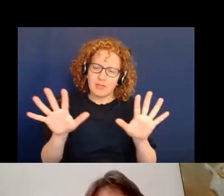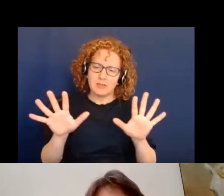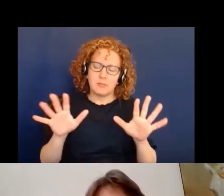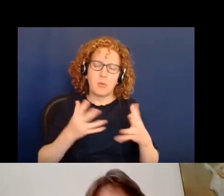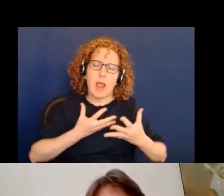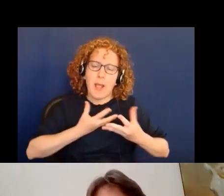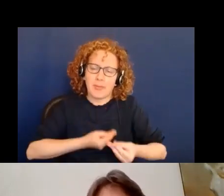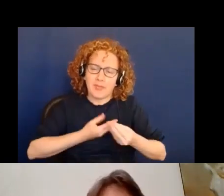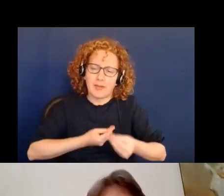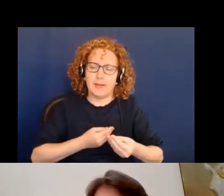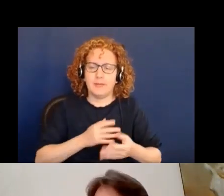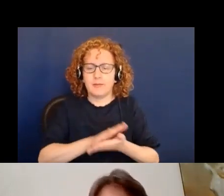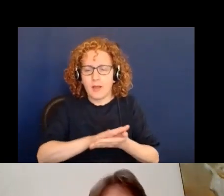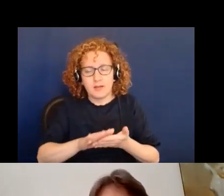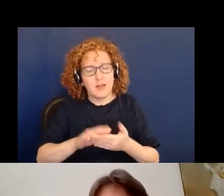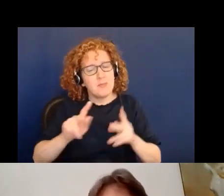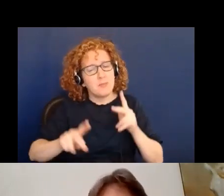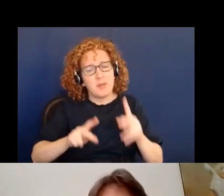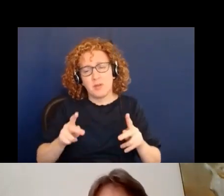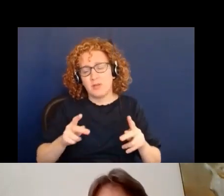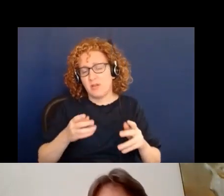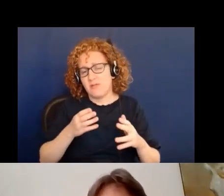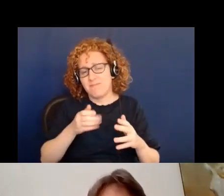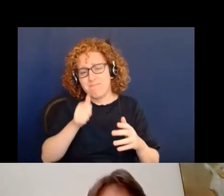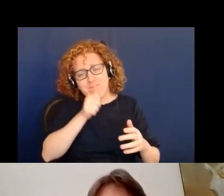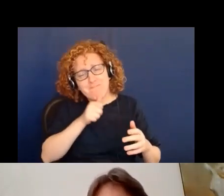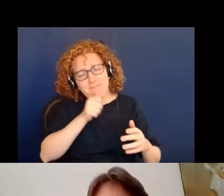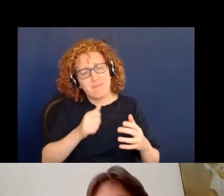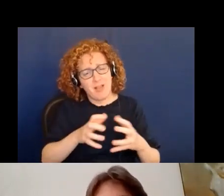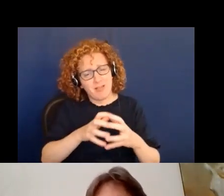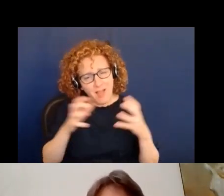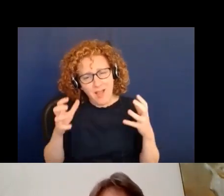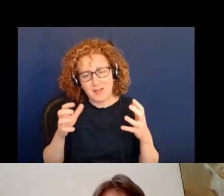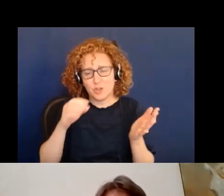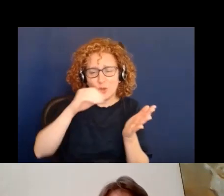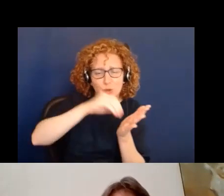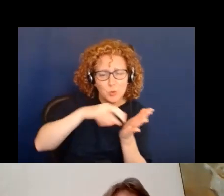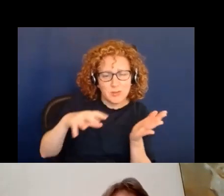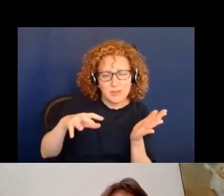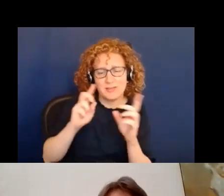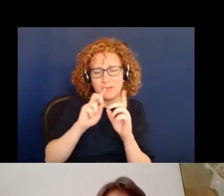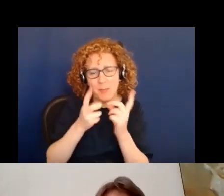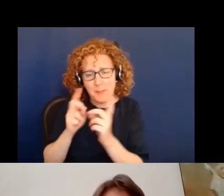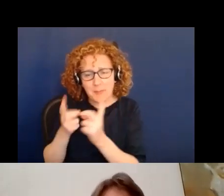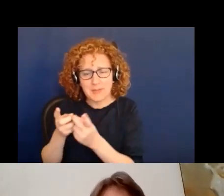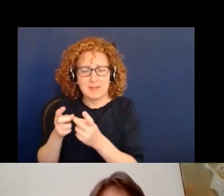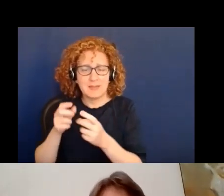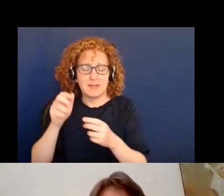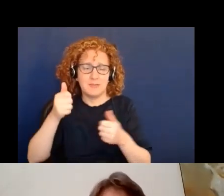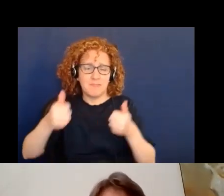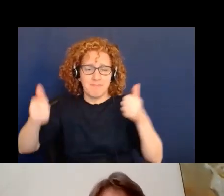going through a lot everybody the students the departments the administration everybody is and